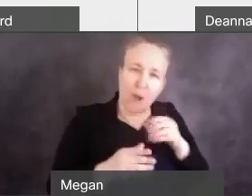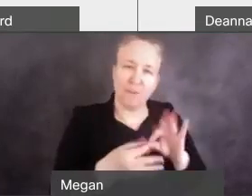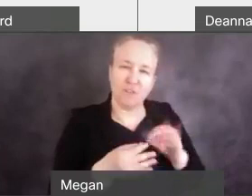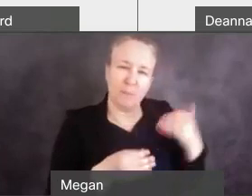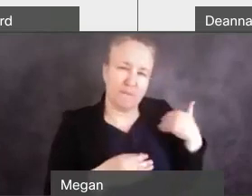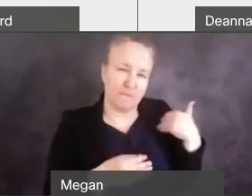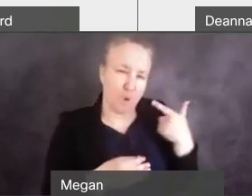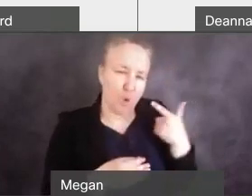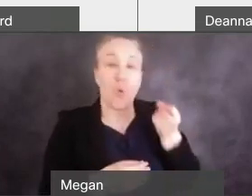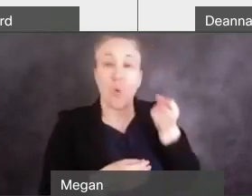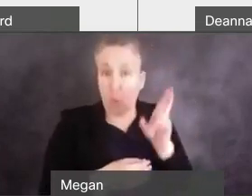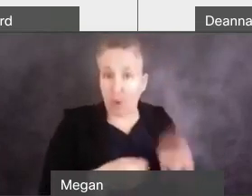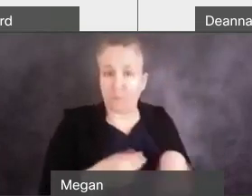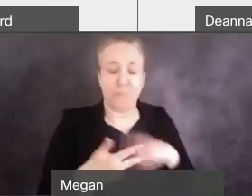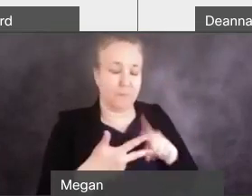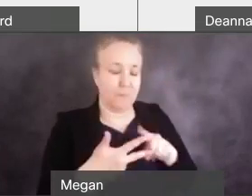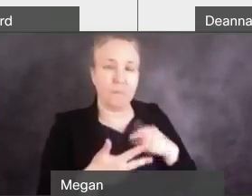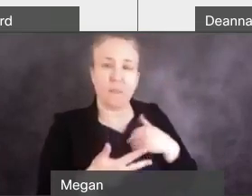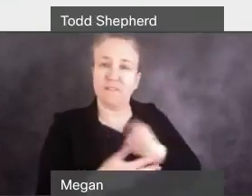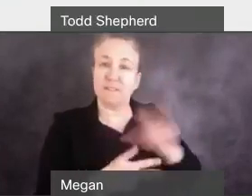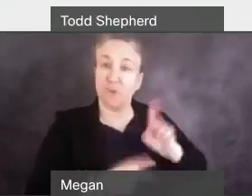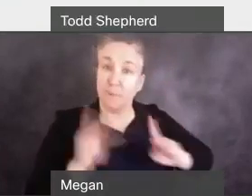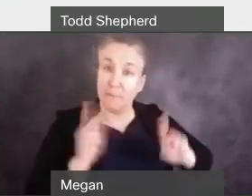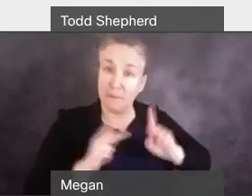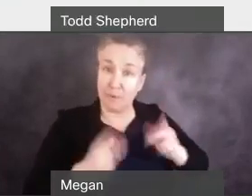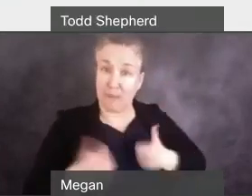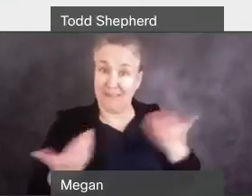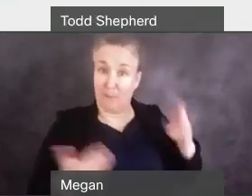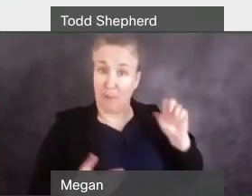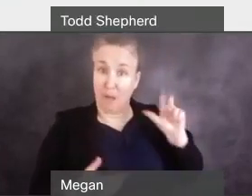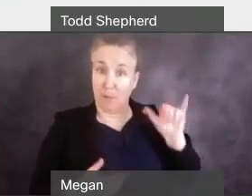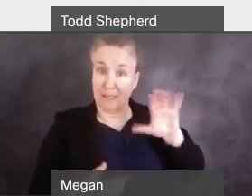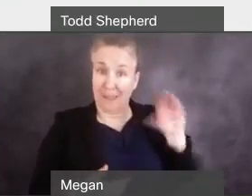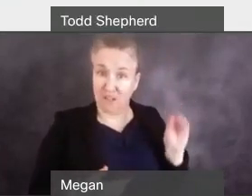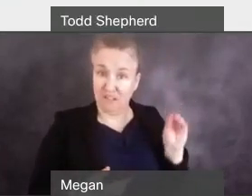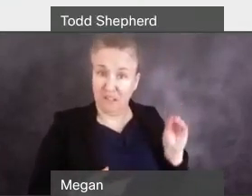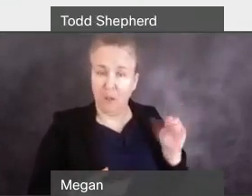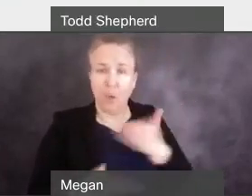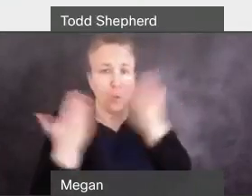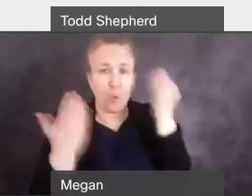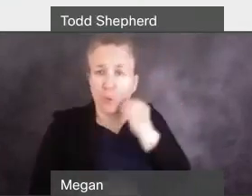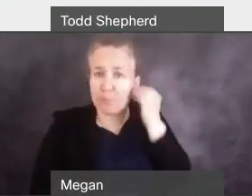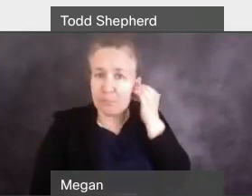or we have a number of individuals in the County who are experiencing homelessness. And we've